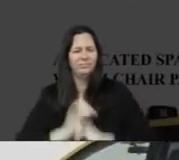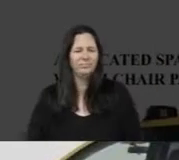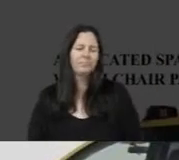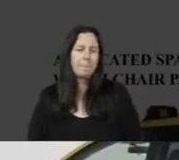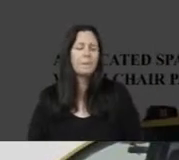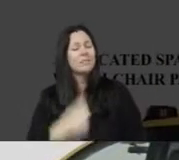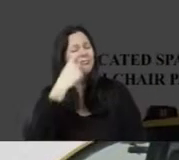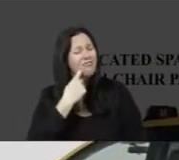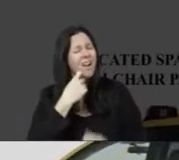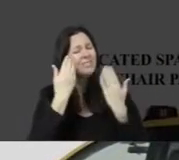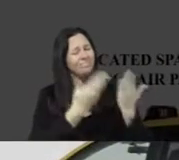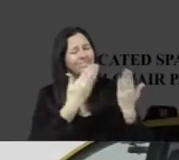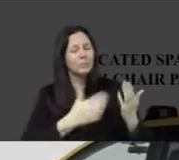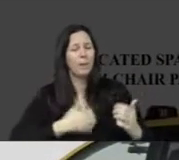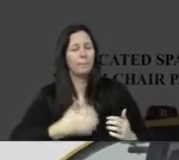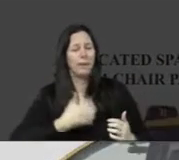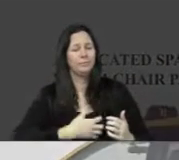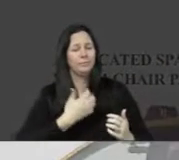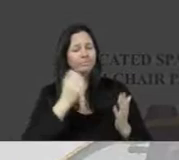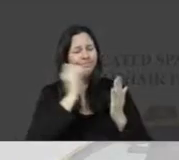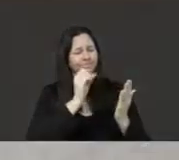To try to address this complaint,